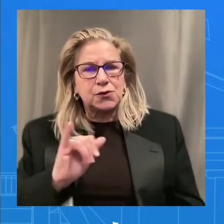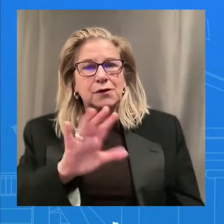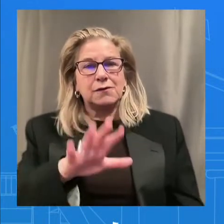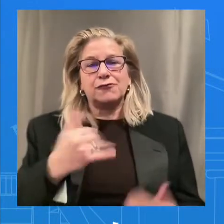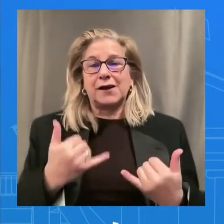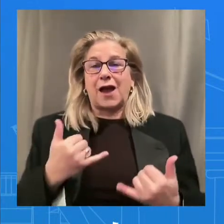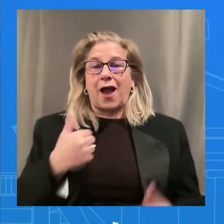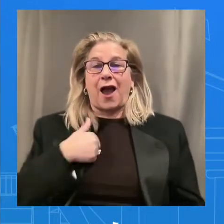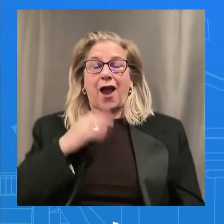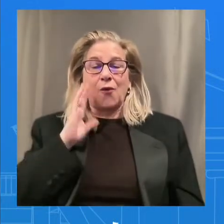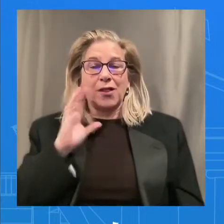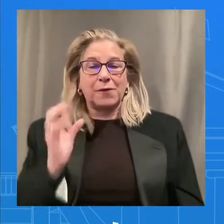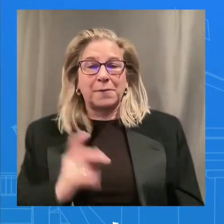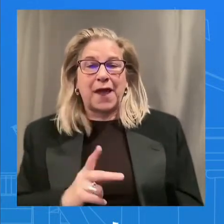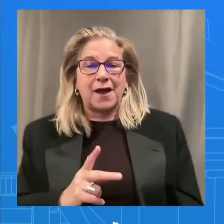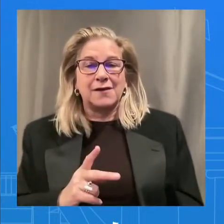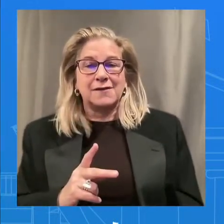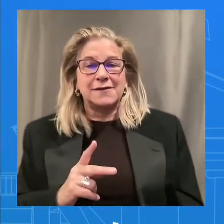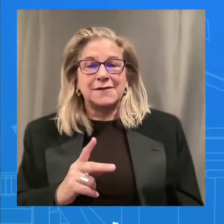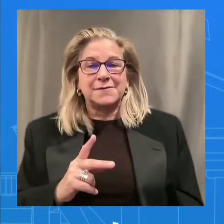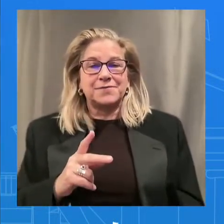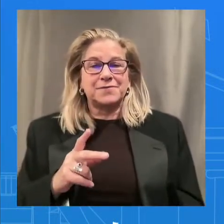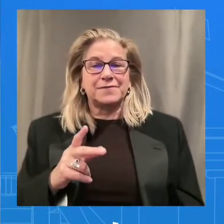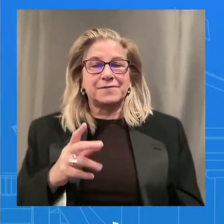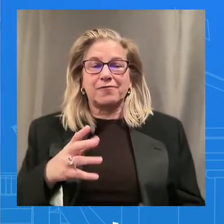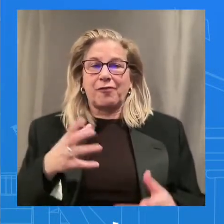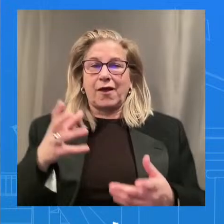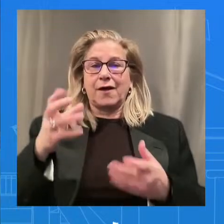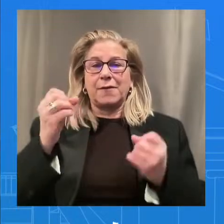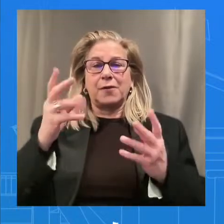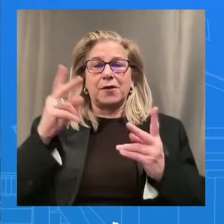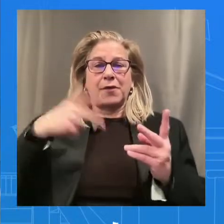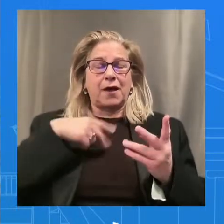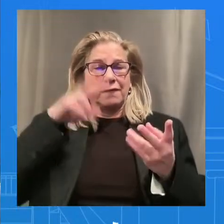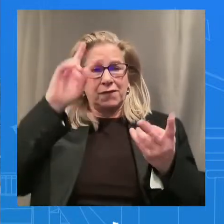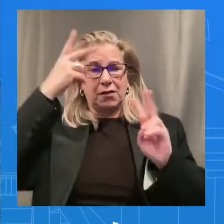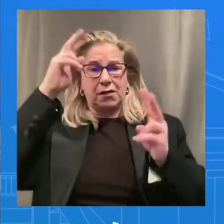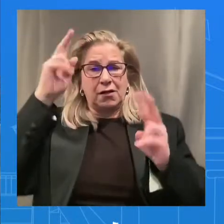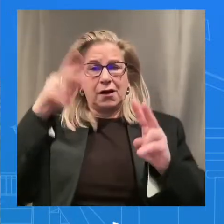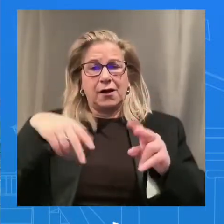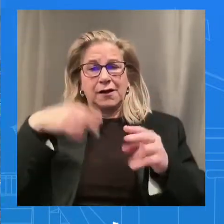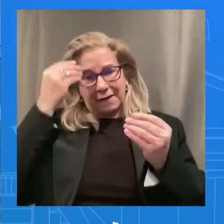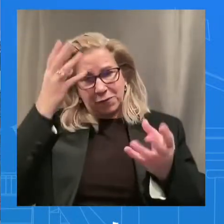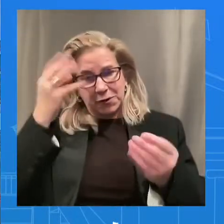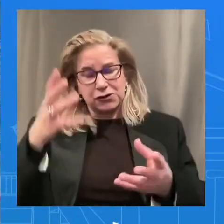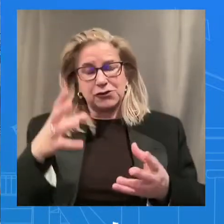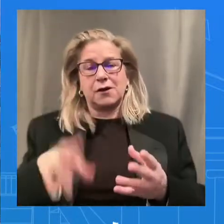The Press: -- disinformation and misinformation about the response to the California fires. In the case of the Hurricanes Helene and Milton,